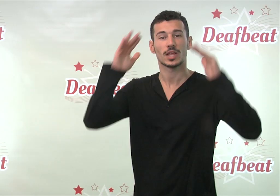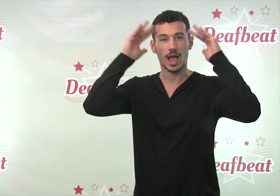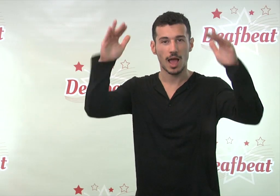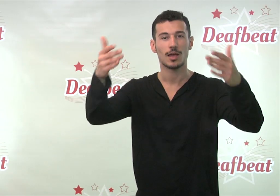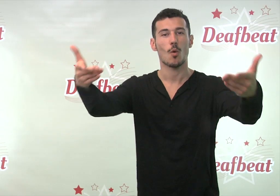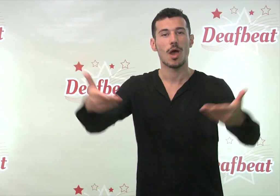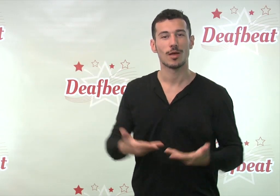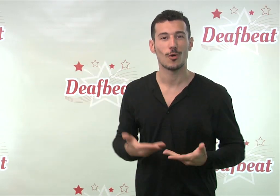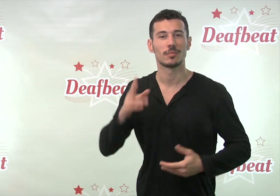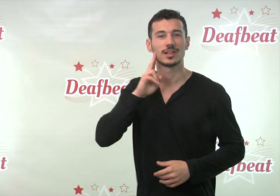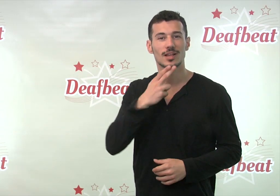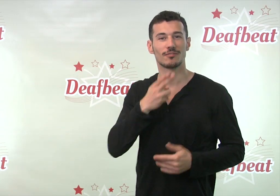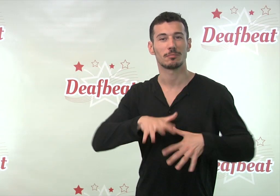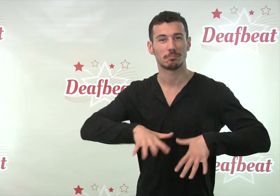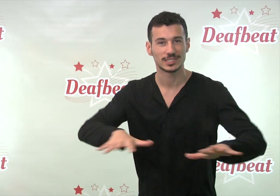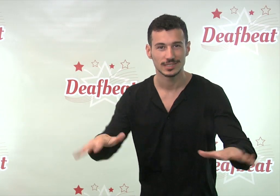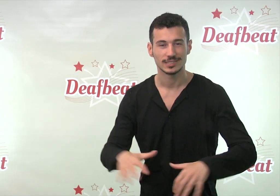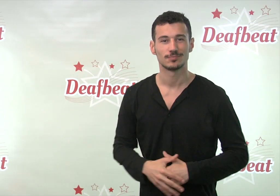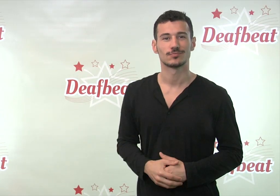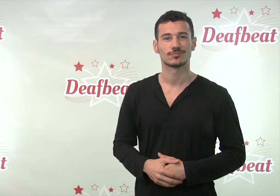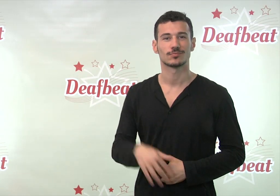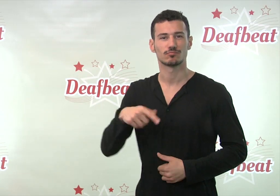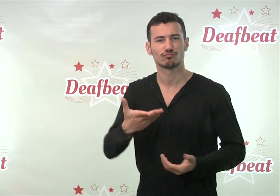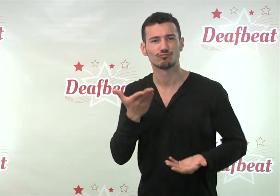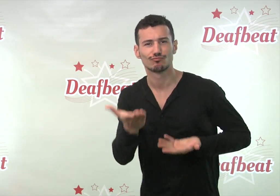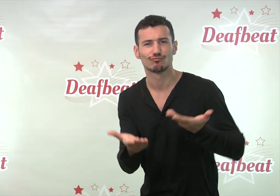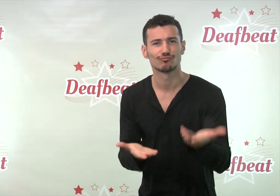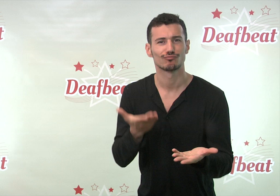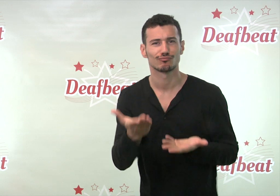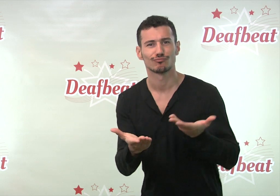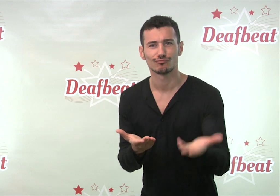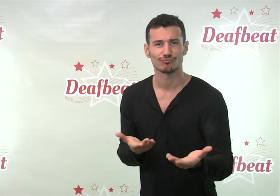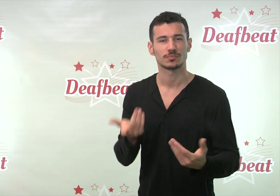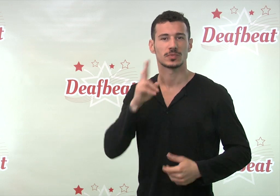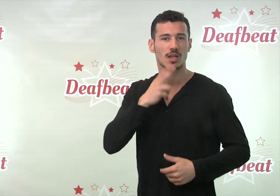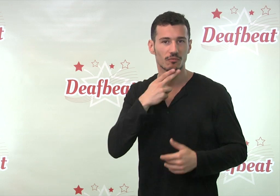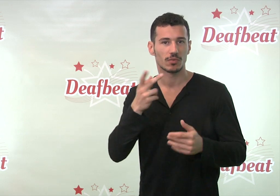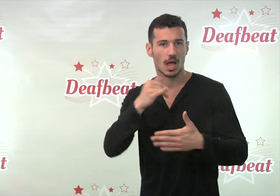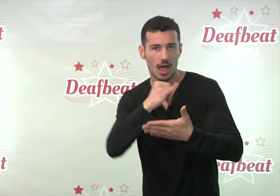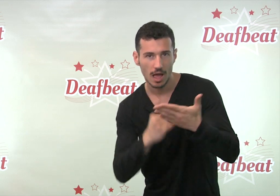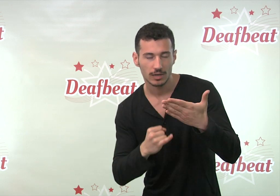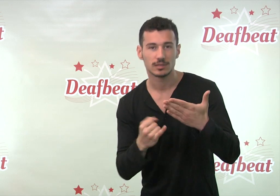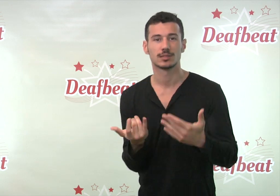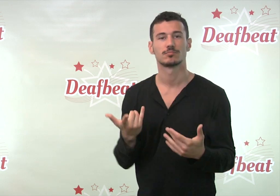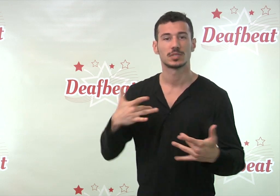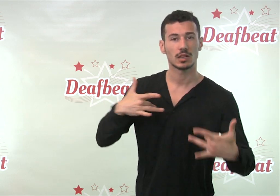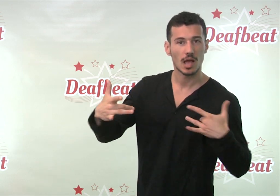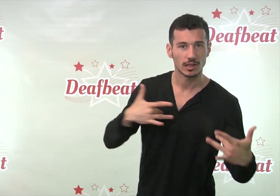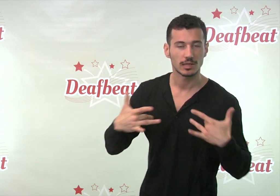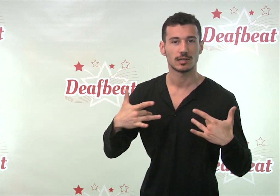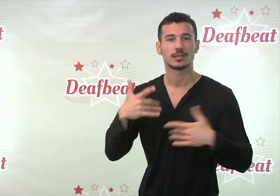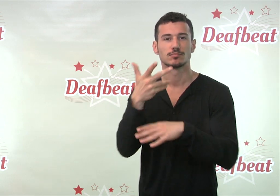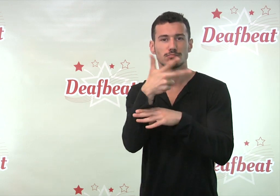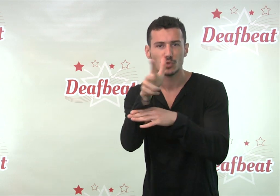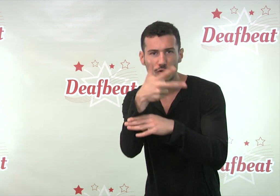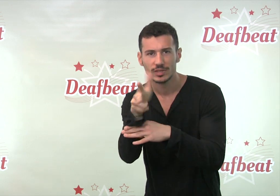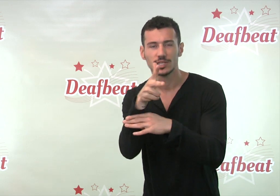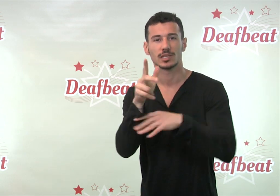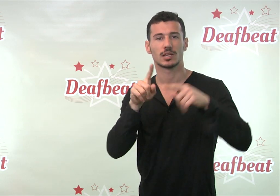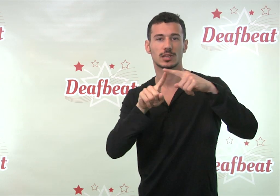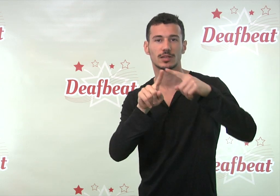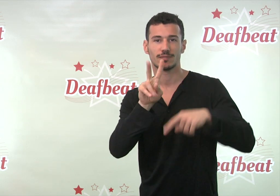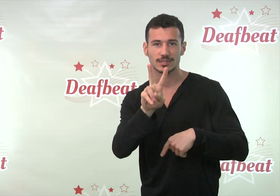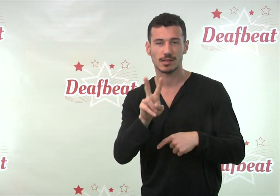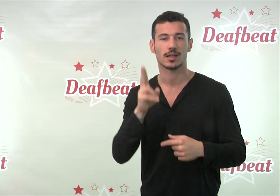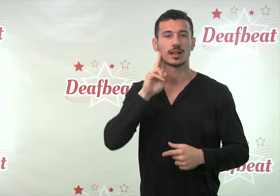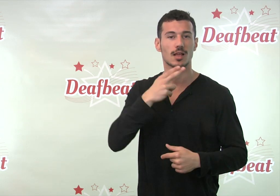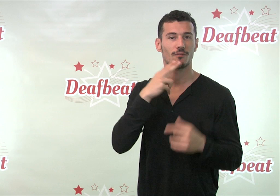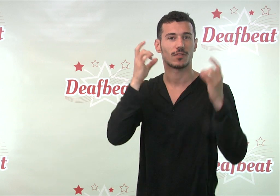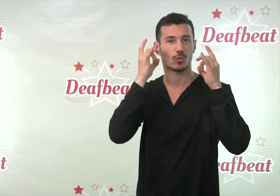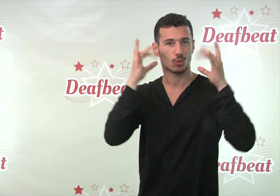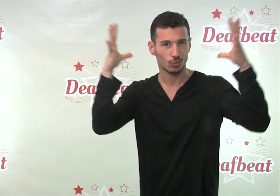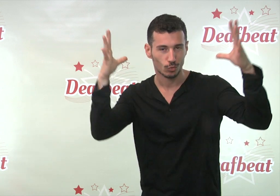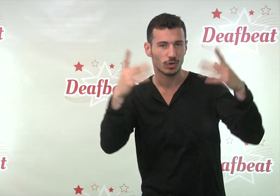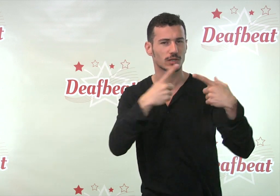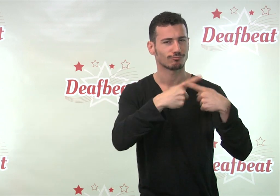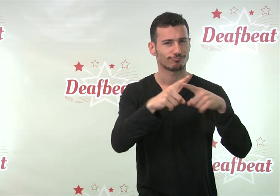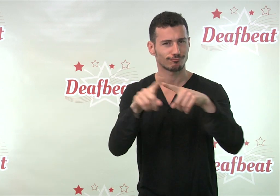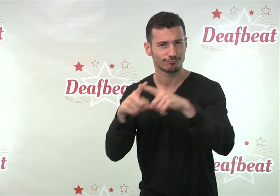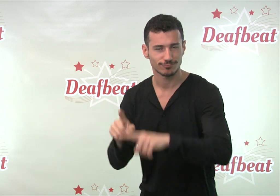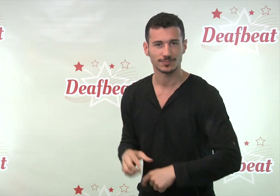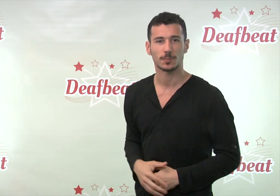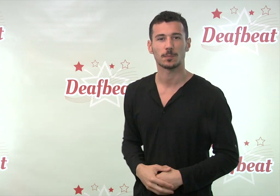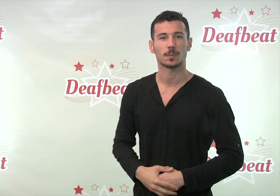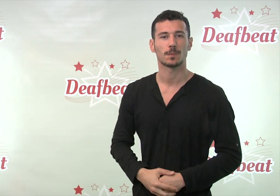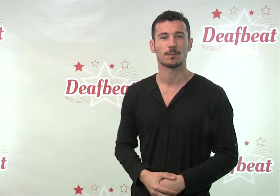Hello, Deafbeat… bringing the world of Deaf arts, theater, film, television, digital media and Deaf culture!